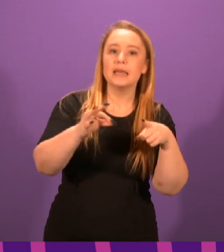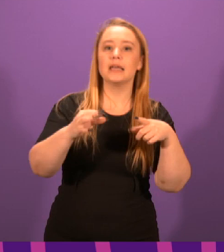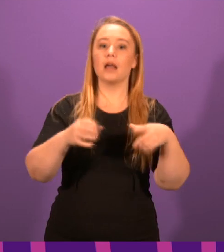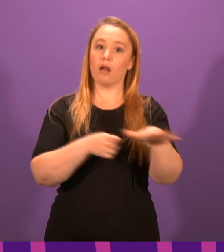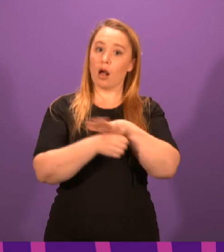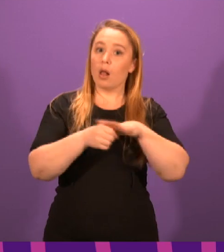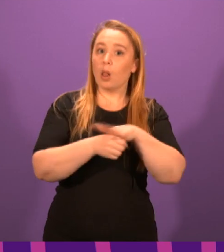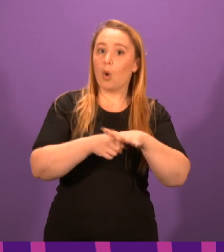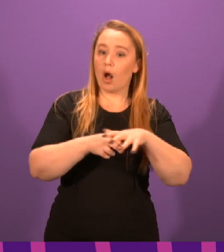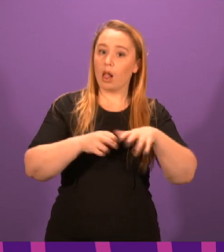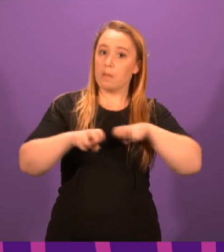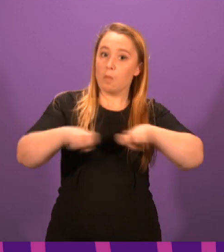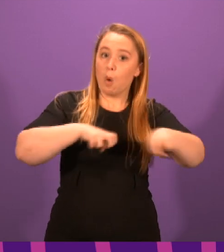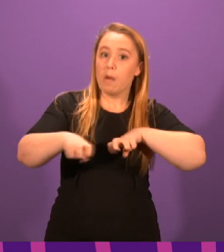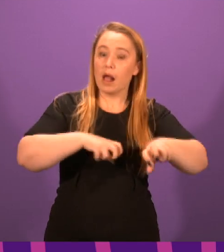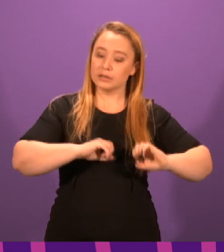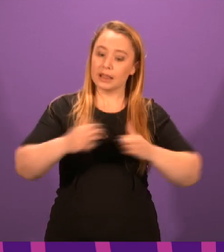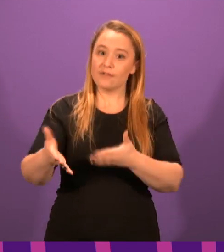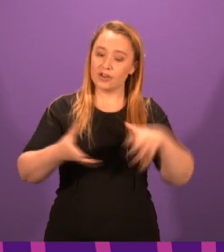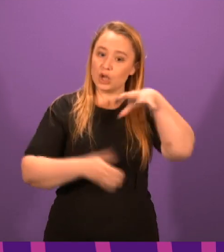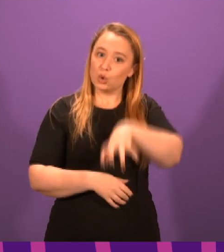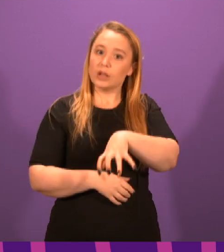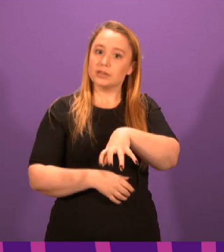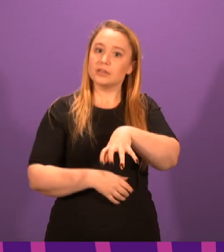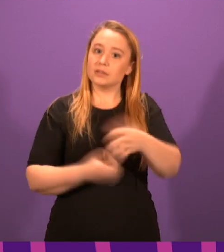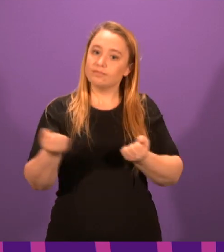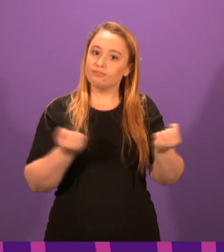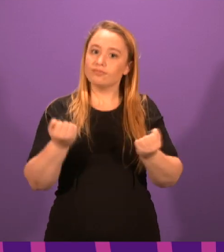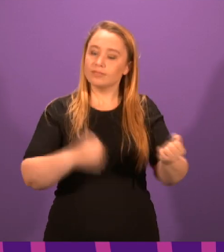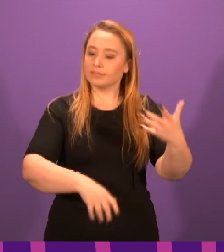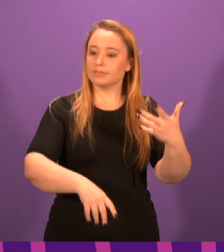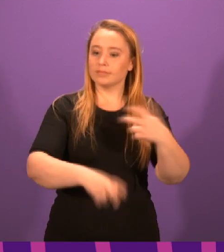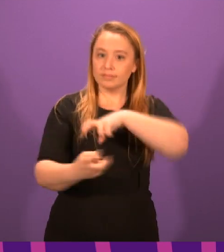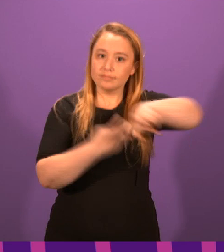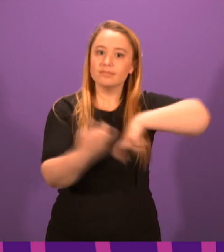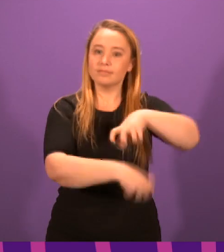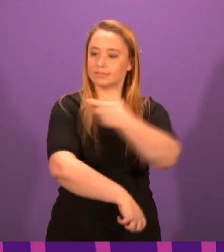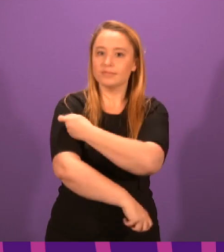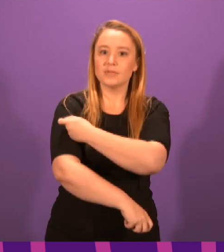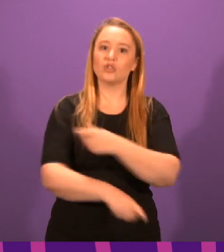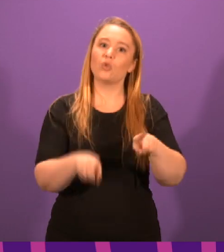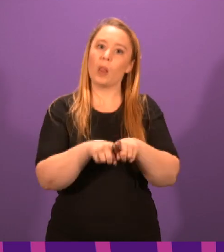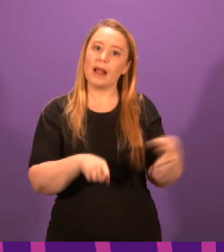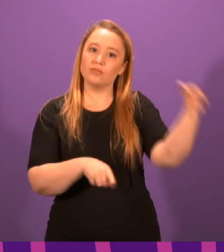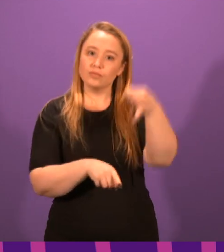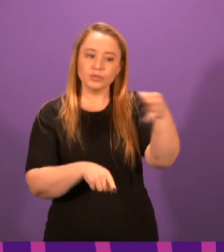local mobile delivery units for vaccinations, particularly for remote and island communities.